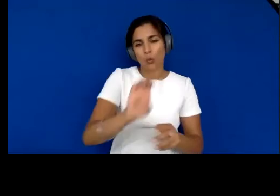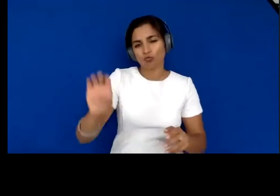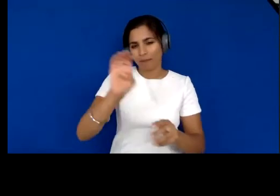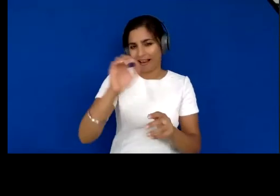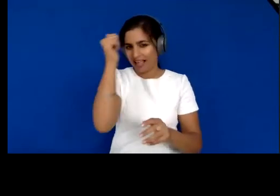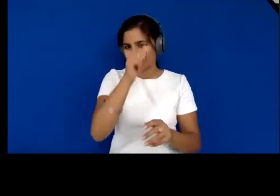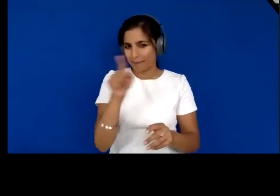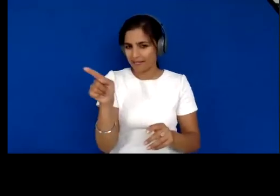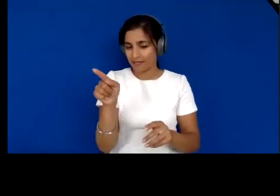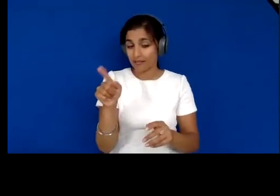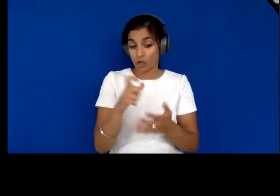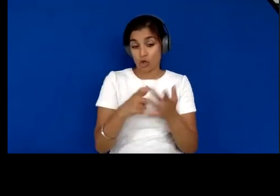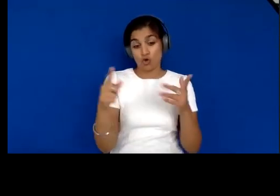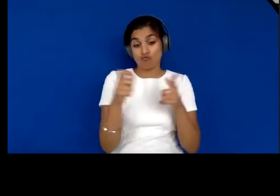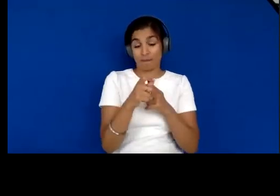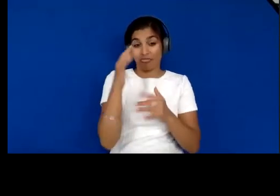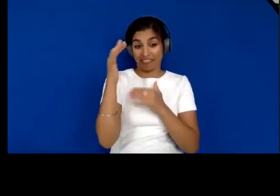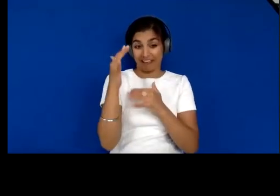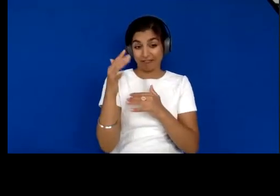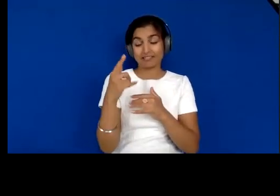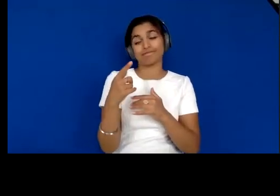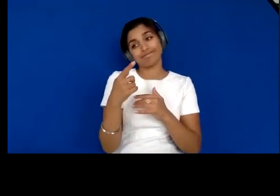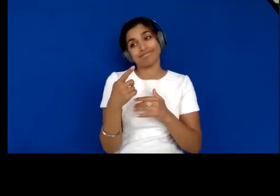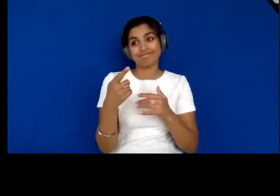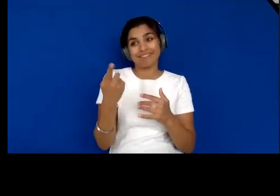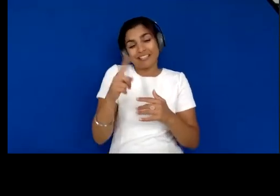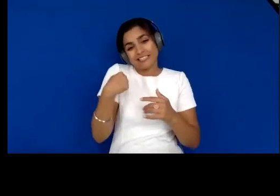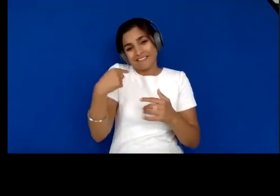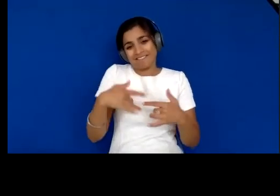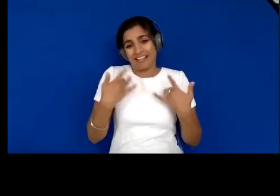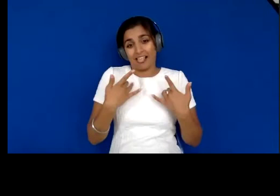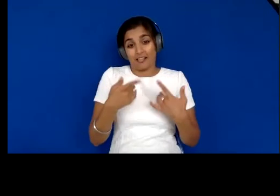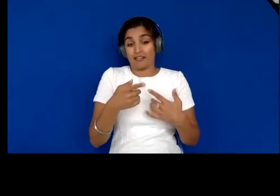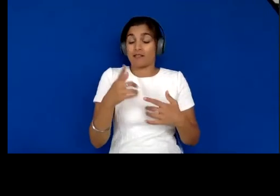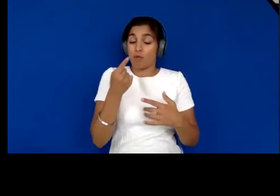falling into a historic setup were many other foreign scholarly contributions